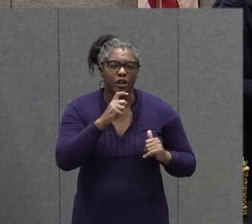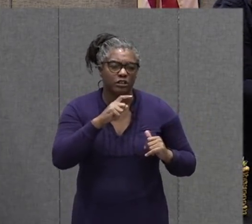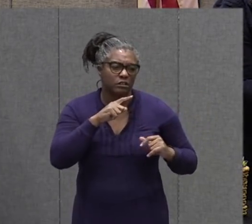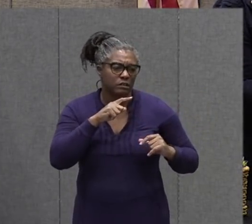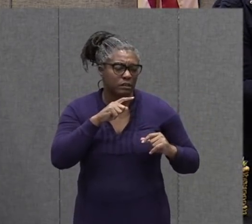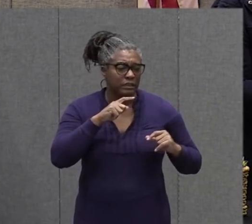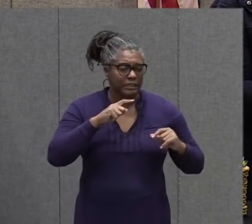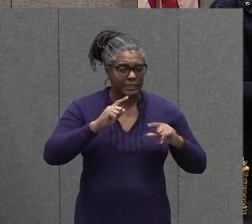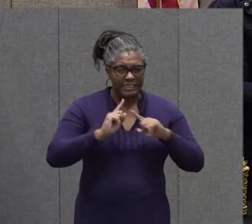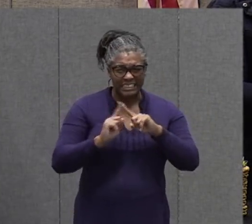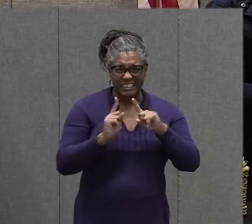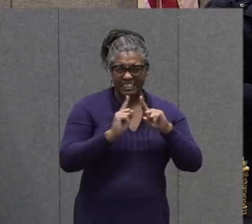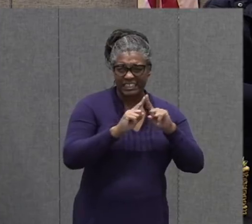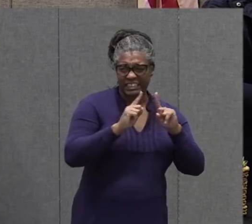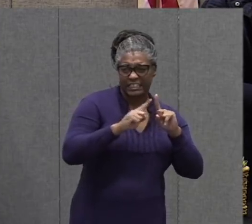as planes overhead roar,